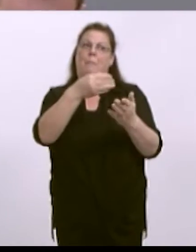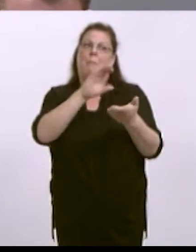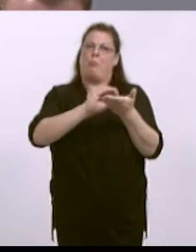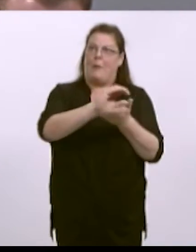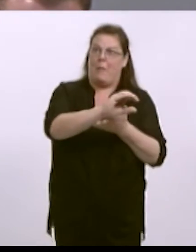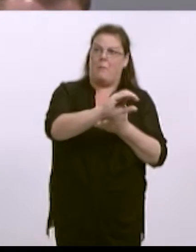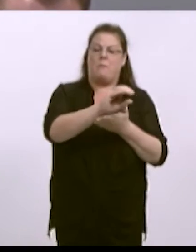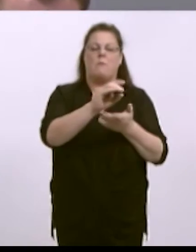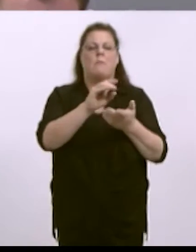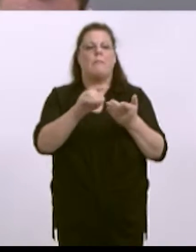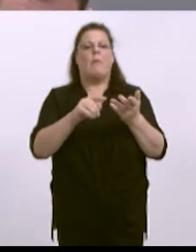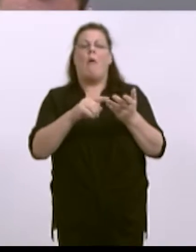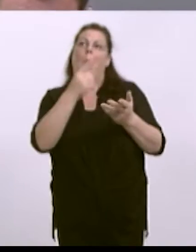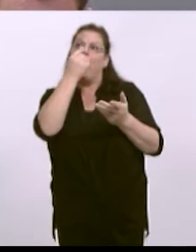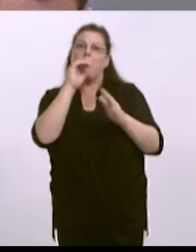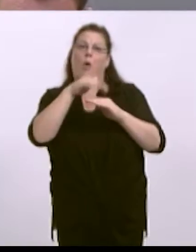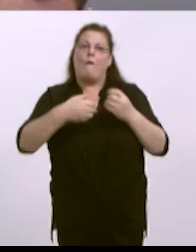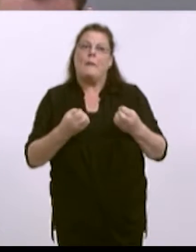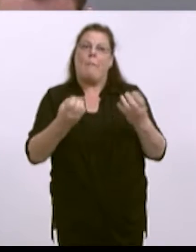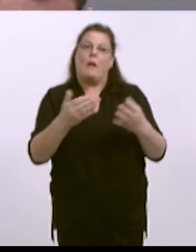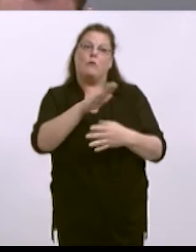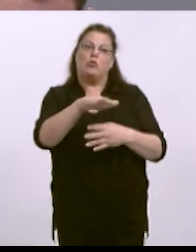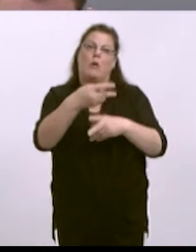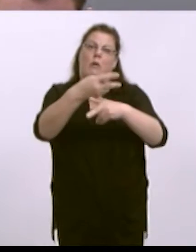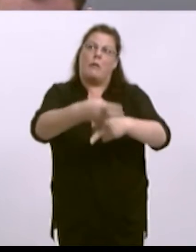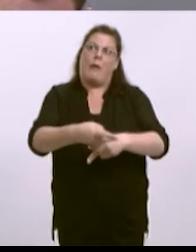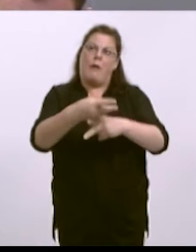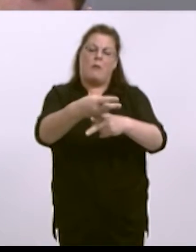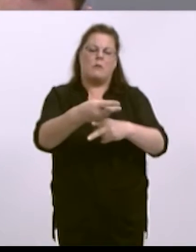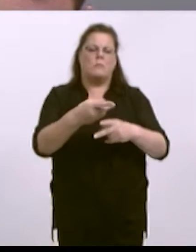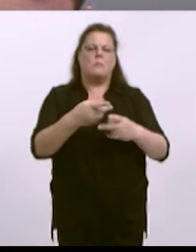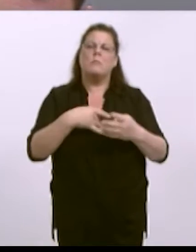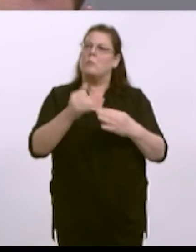the potential for an overspend in your childcare policy. We know from the report last week